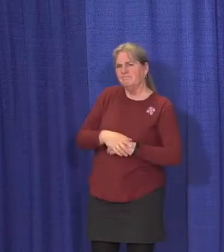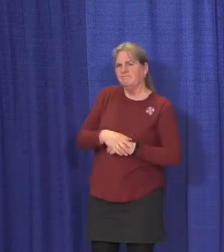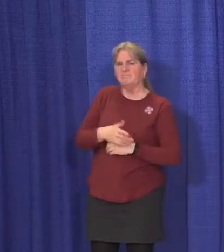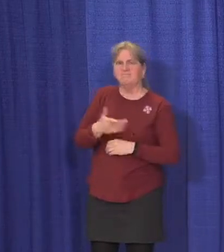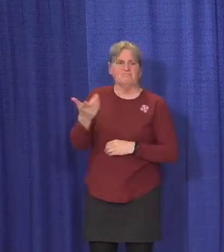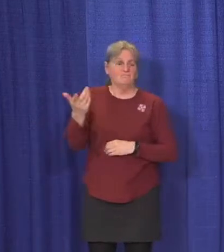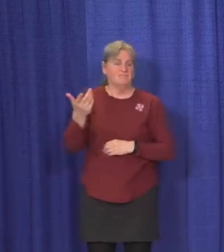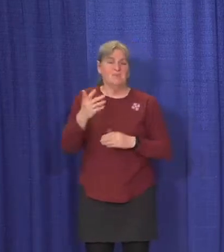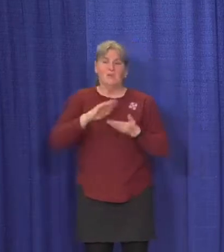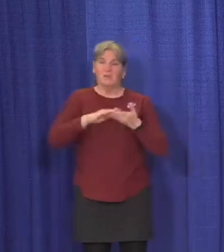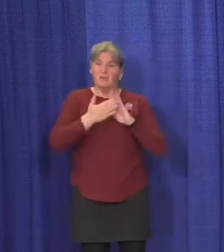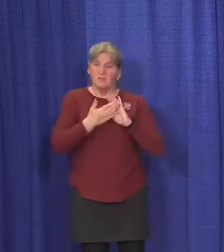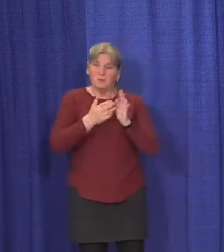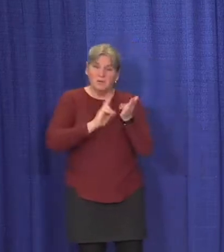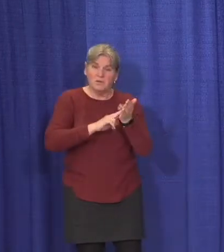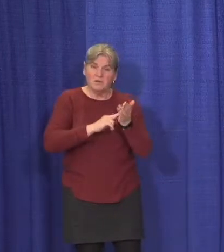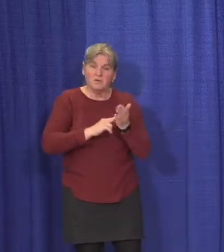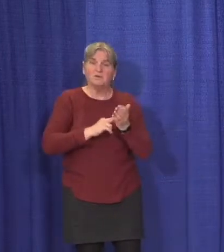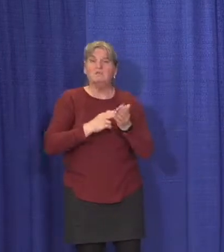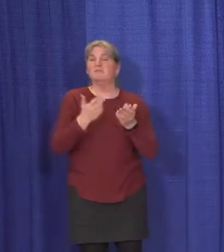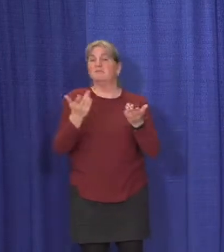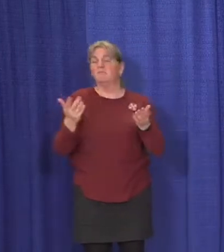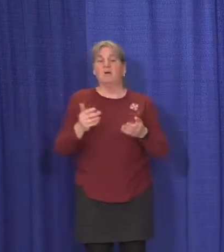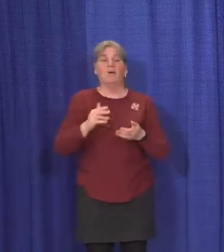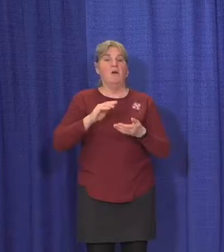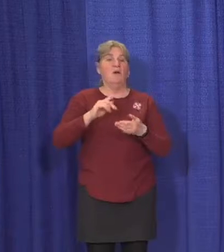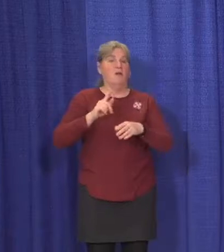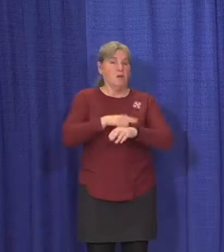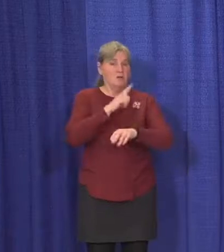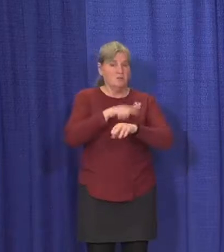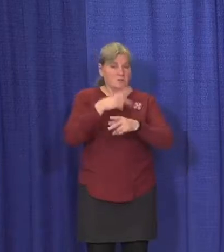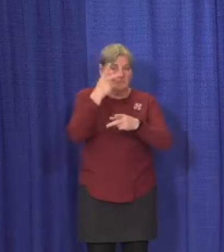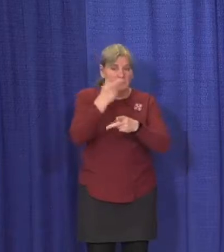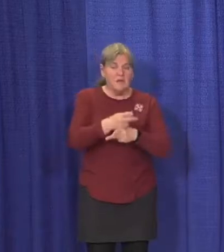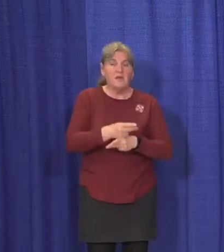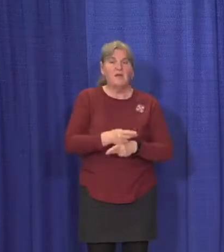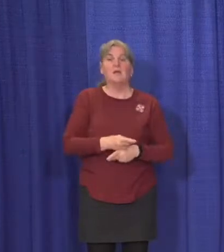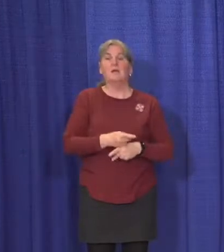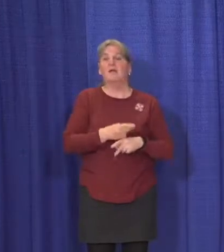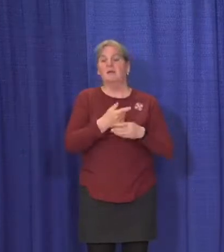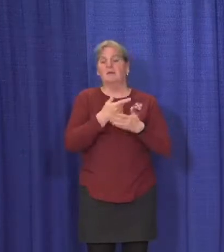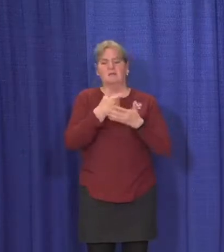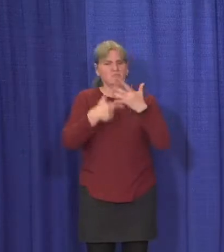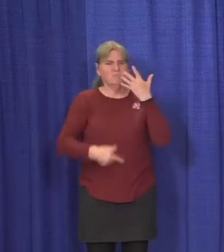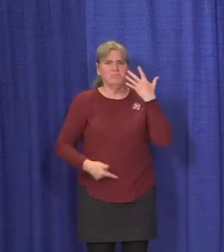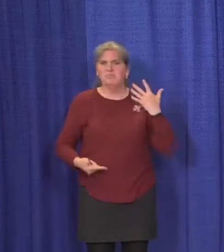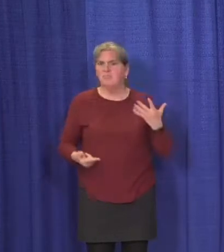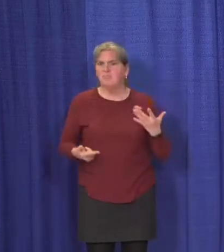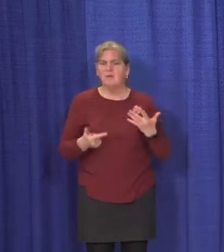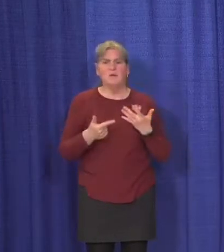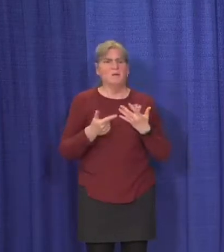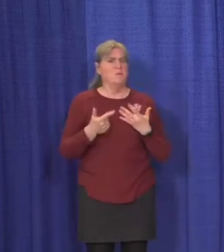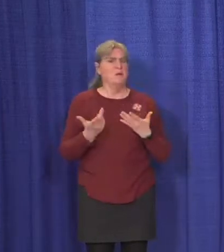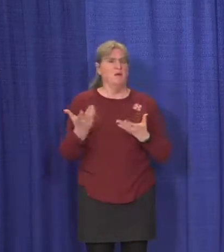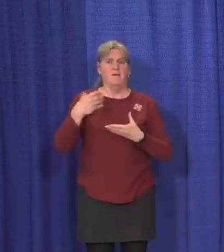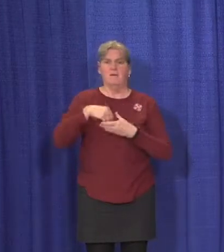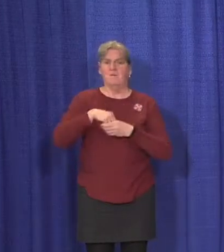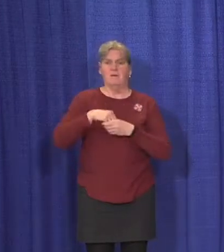children protected weather community nursing, providing care in the health centres, by